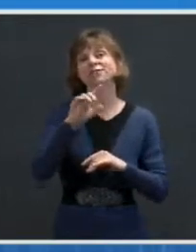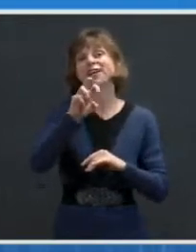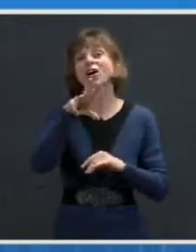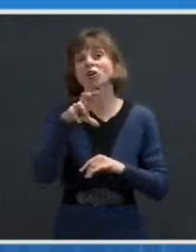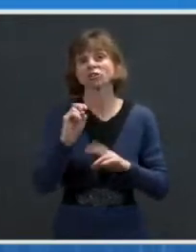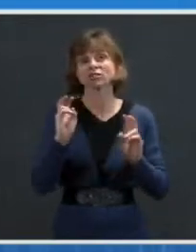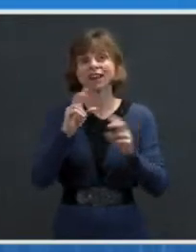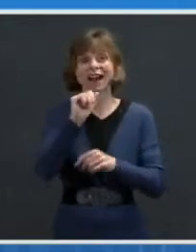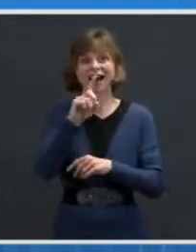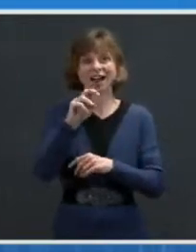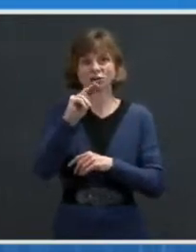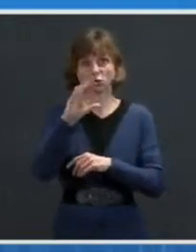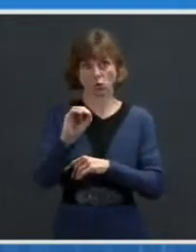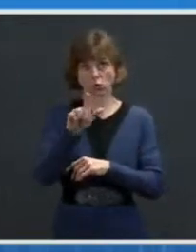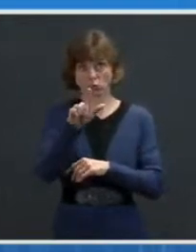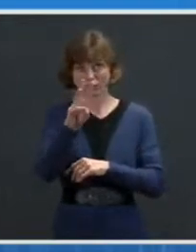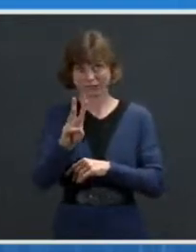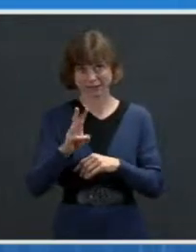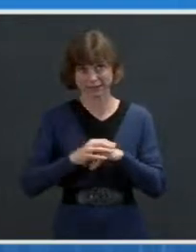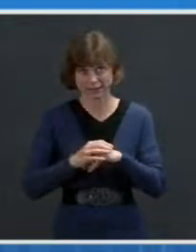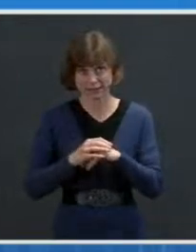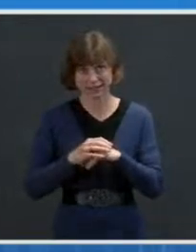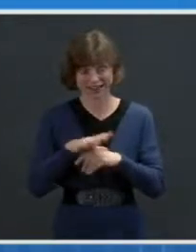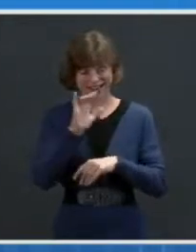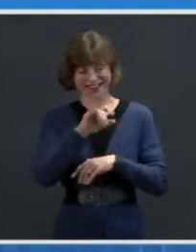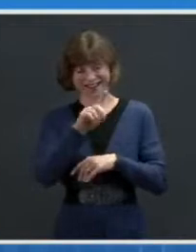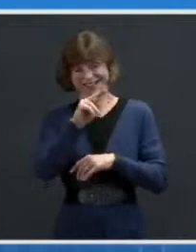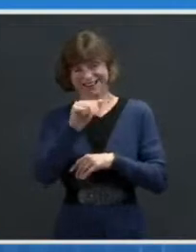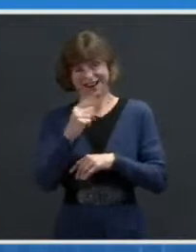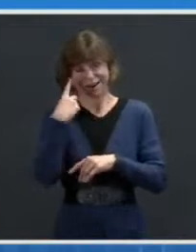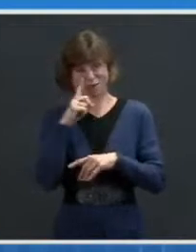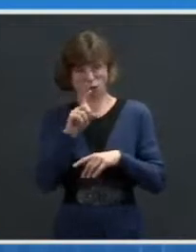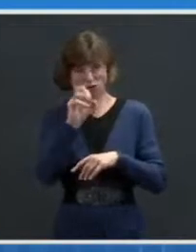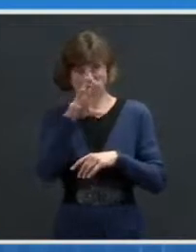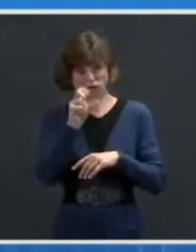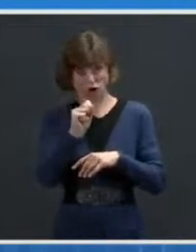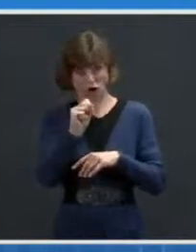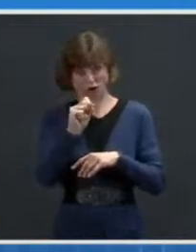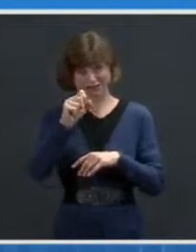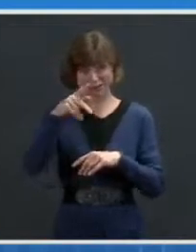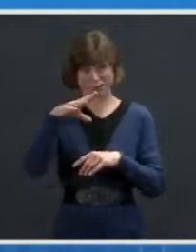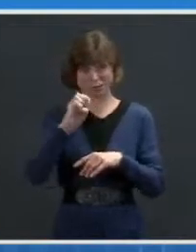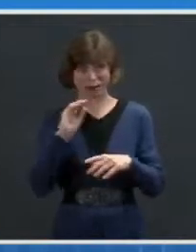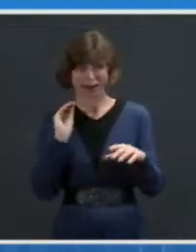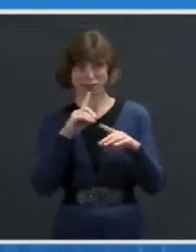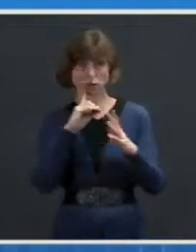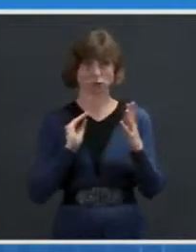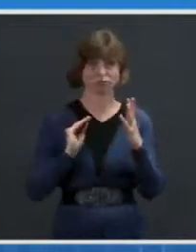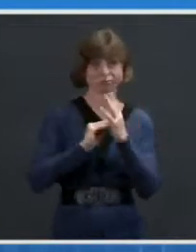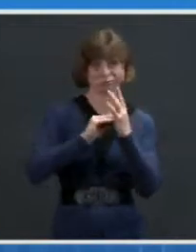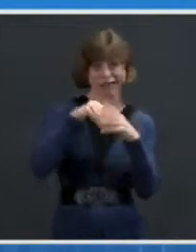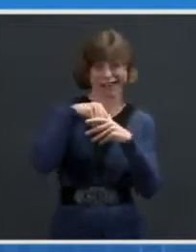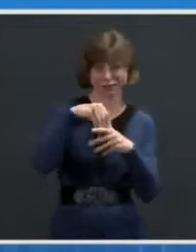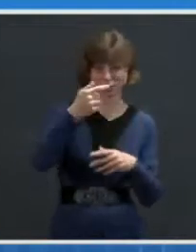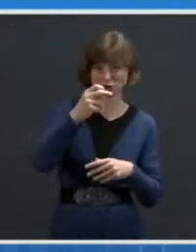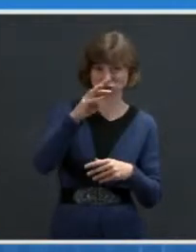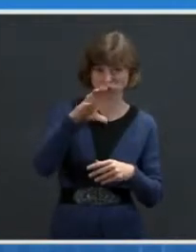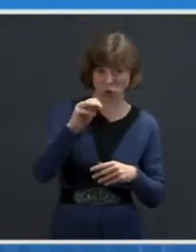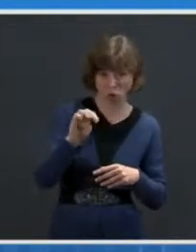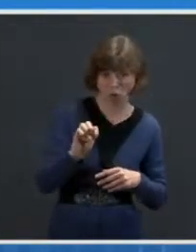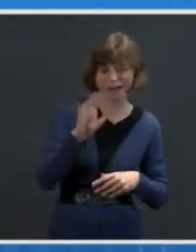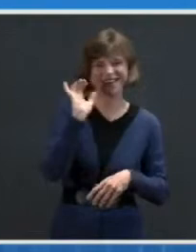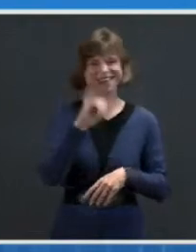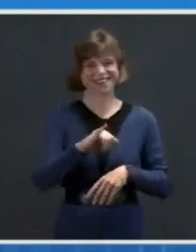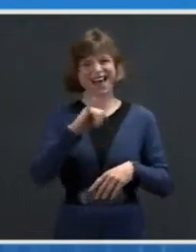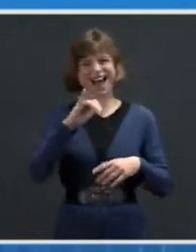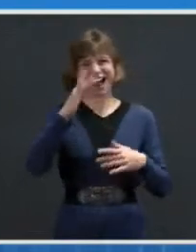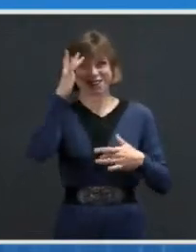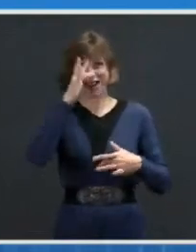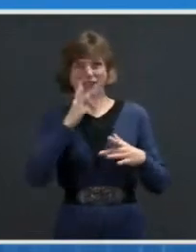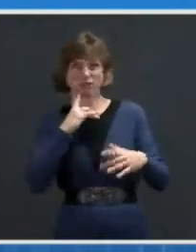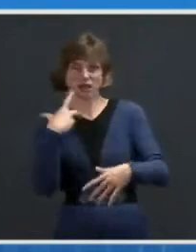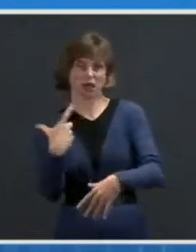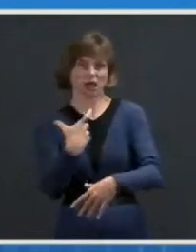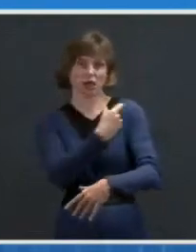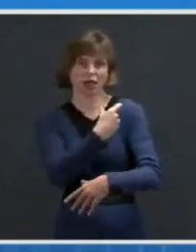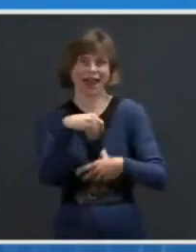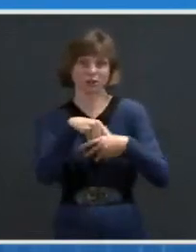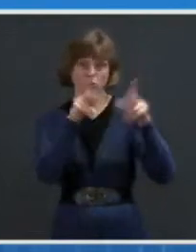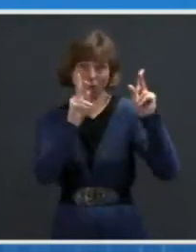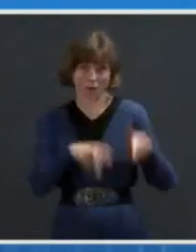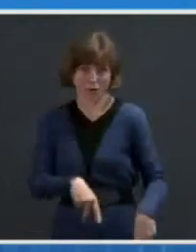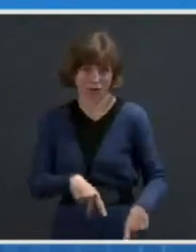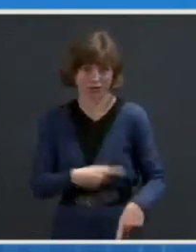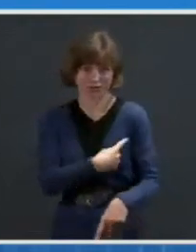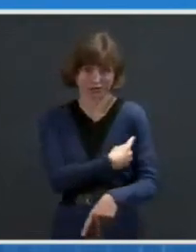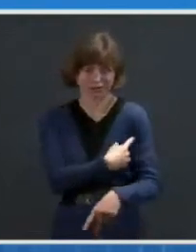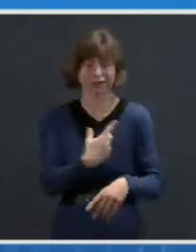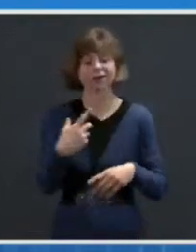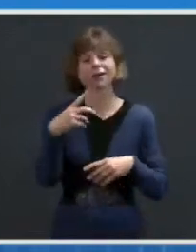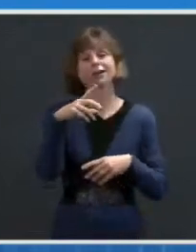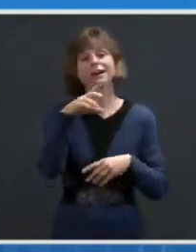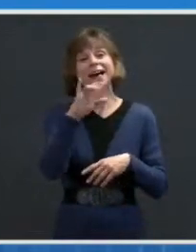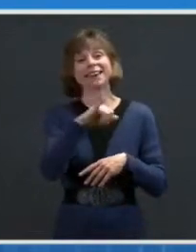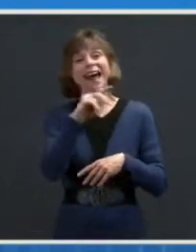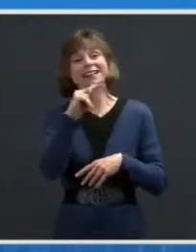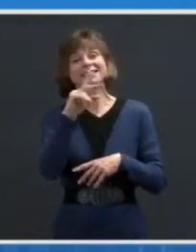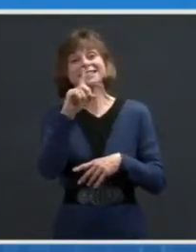COLD, COMPETENT FIRE RISK IN